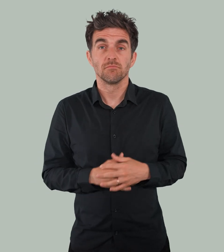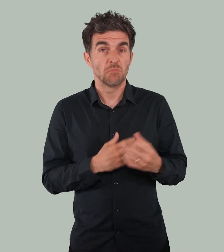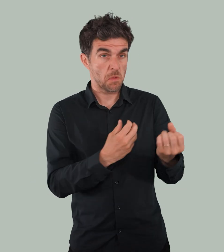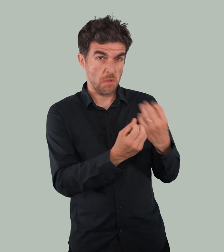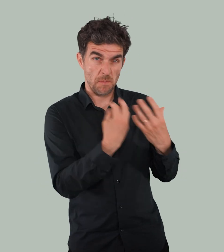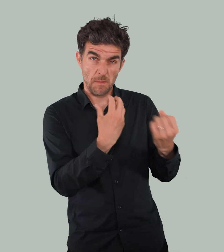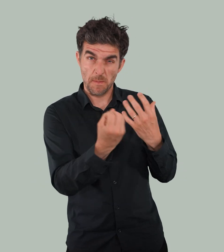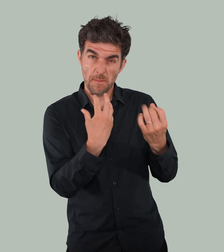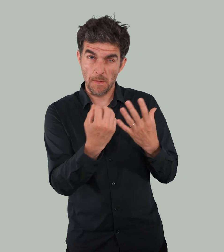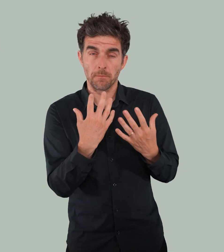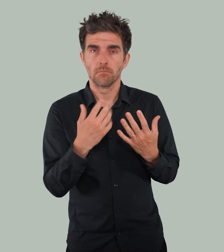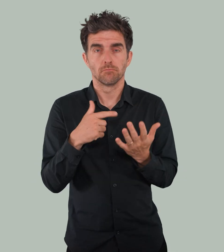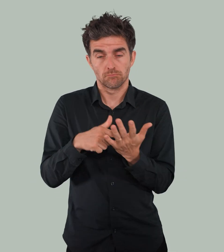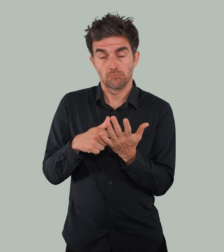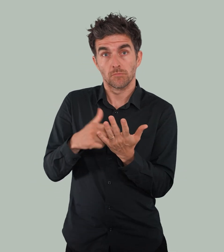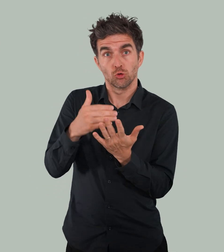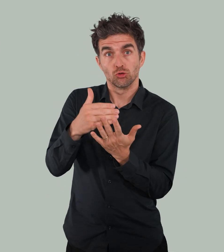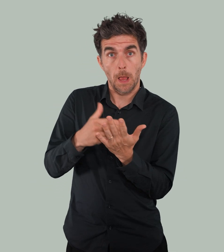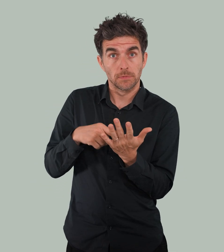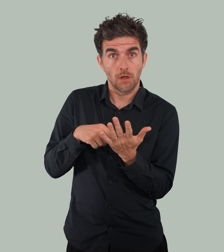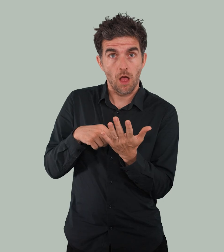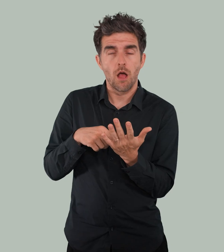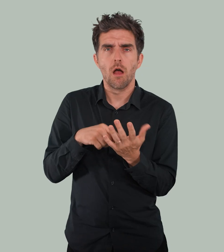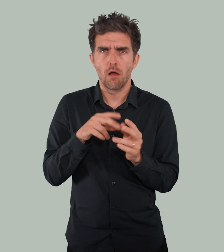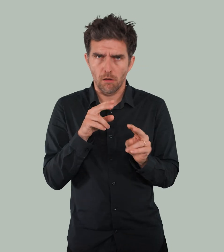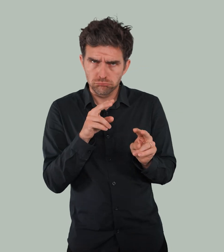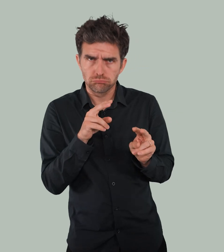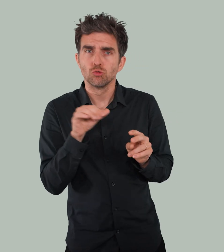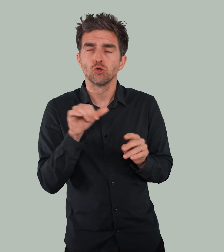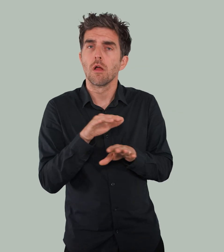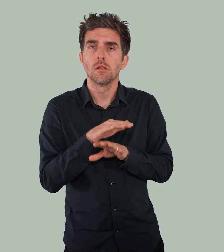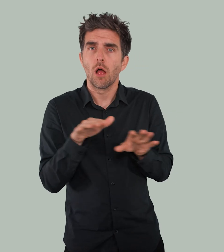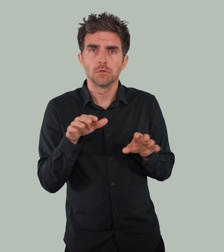30. The responses set out in this chapter should not be